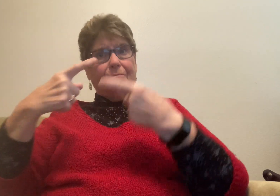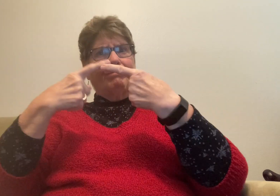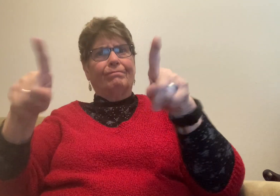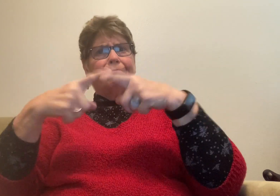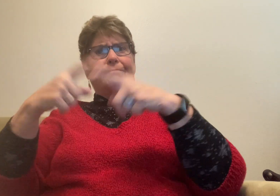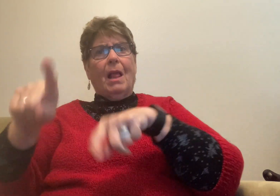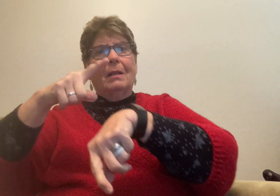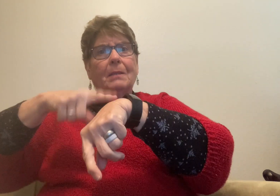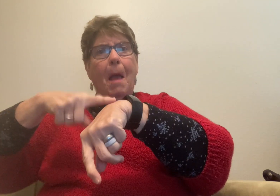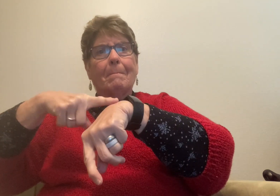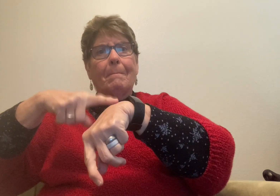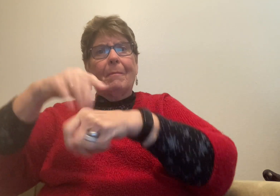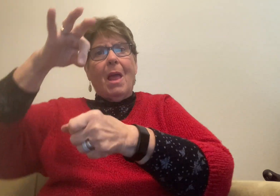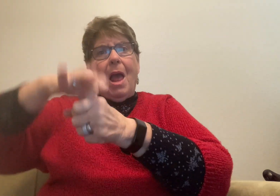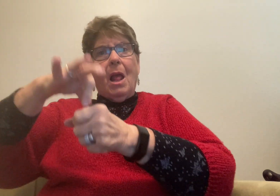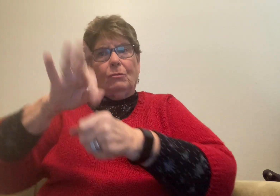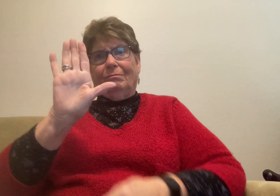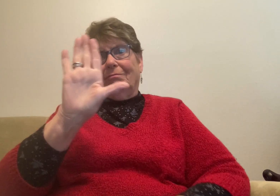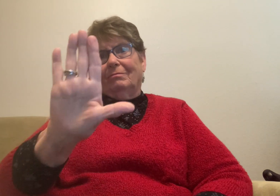at different term periods - some for 2 years,